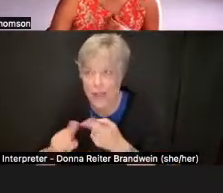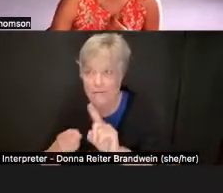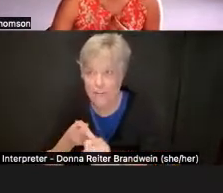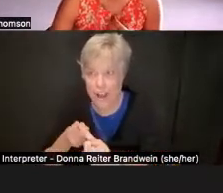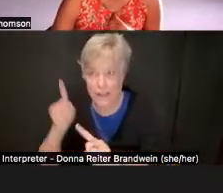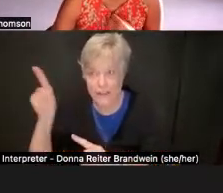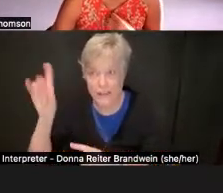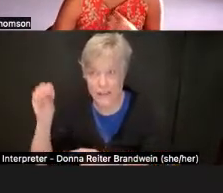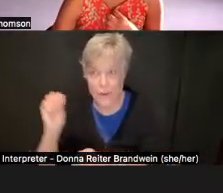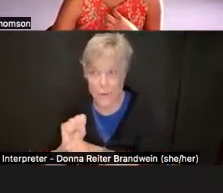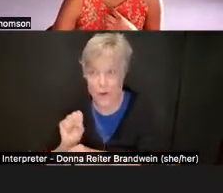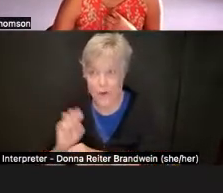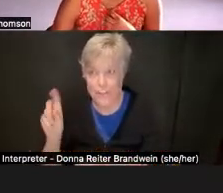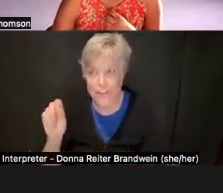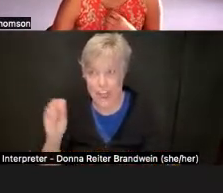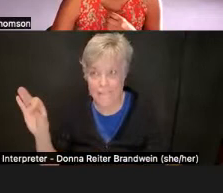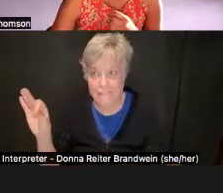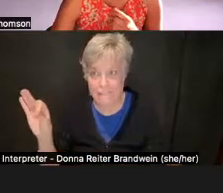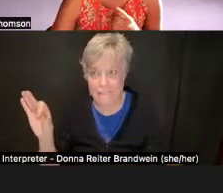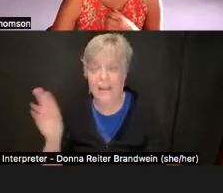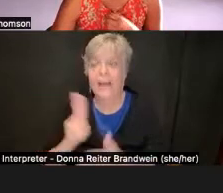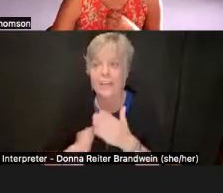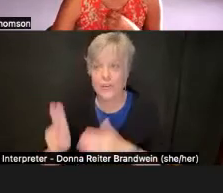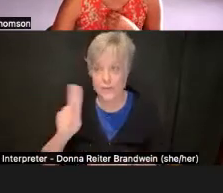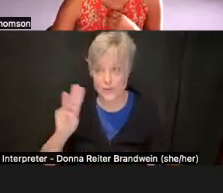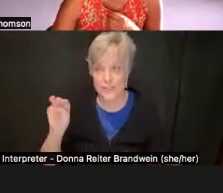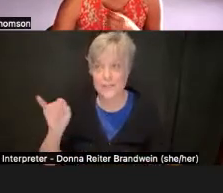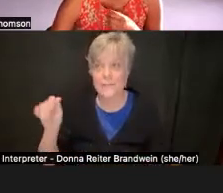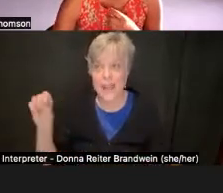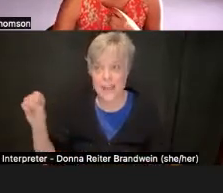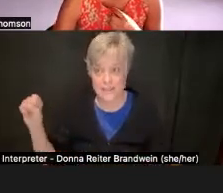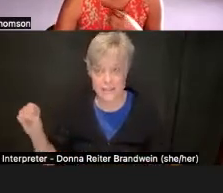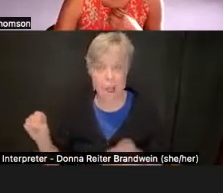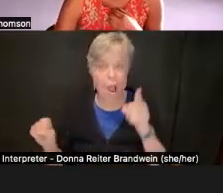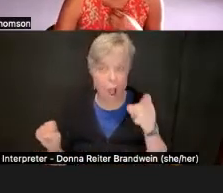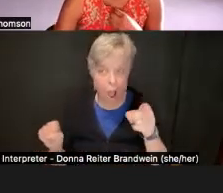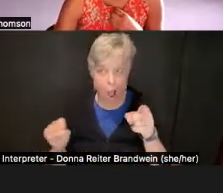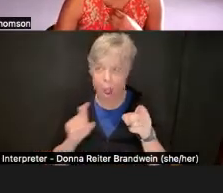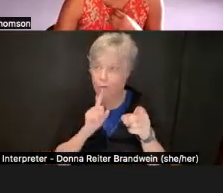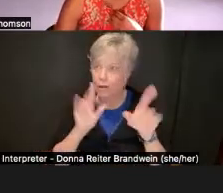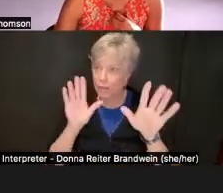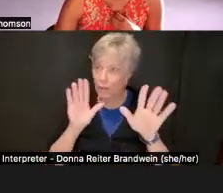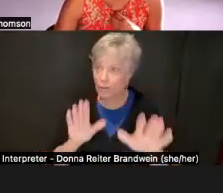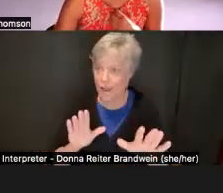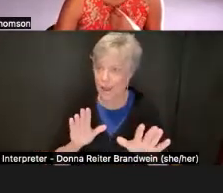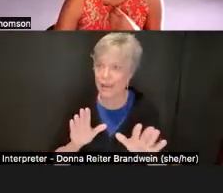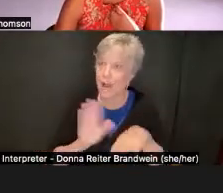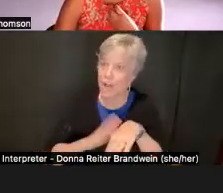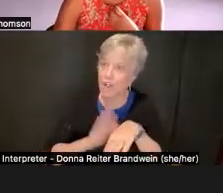Jeff at UMass now. And that is a really great alert system.